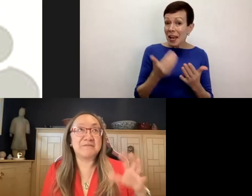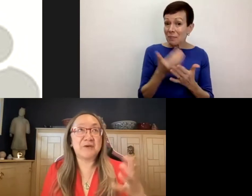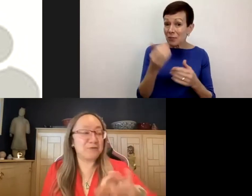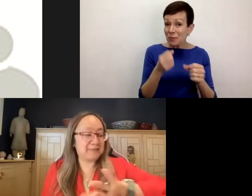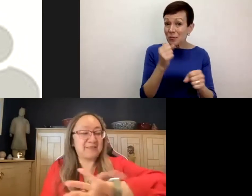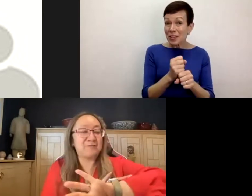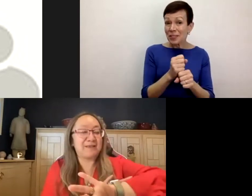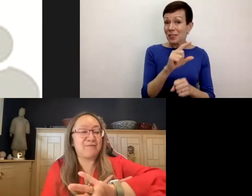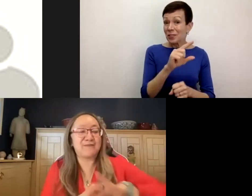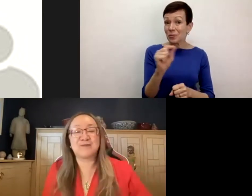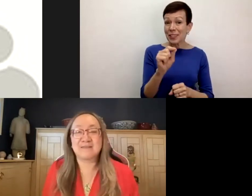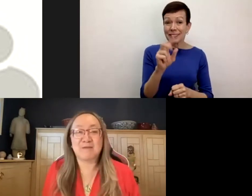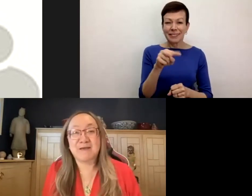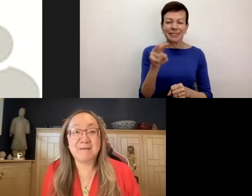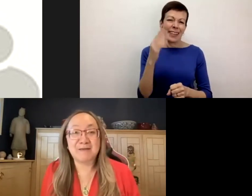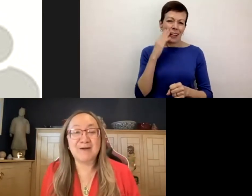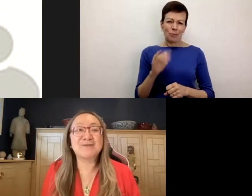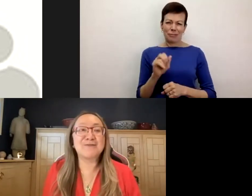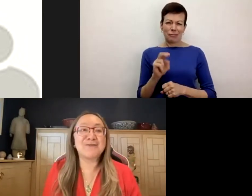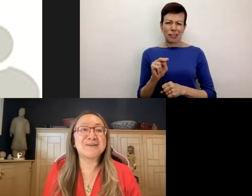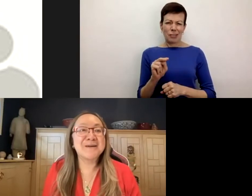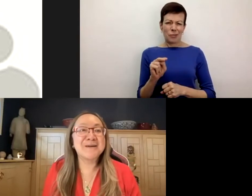Even though it's the 25th, so it's maybe happy not so new year.